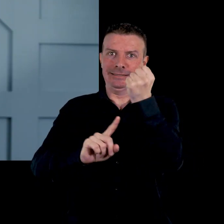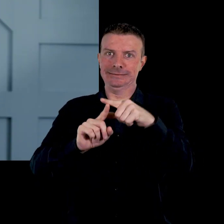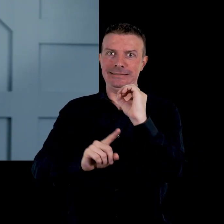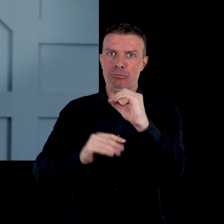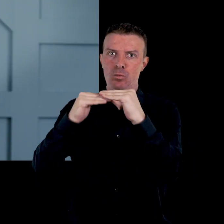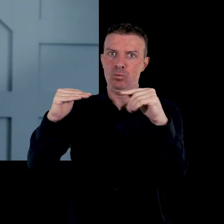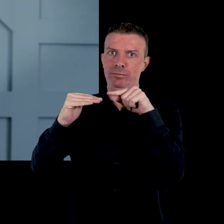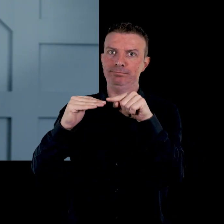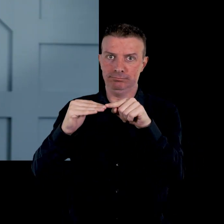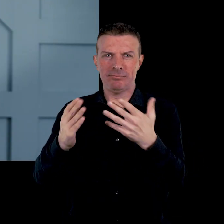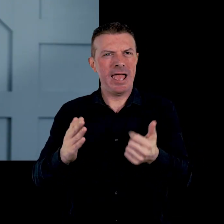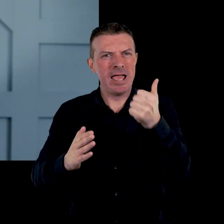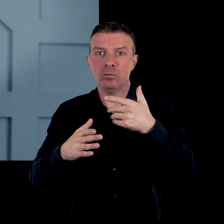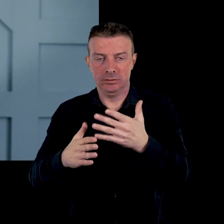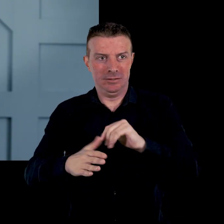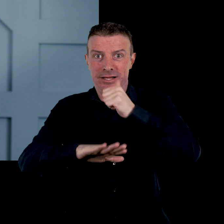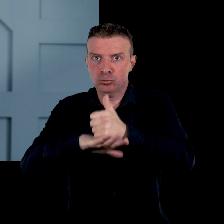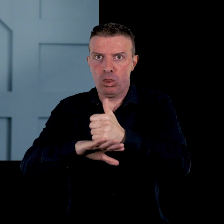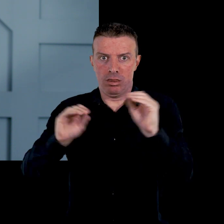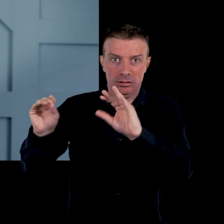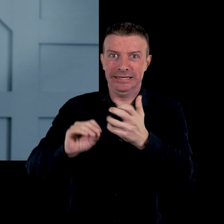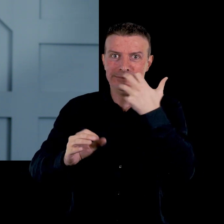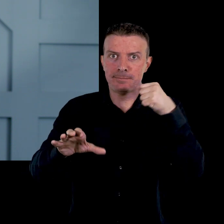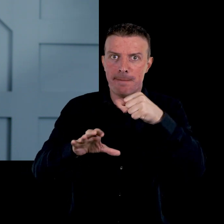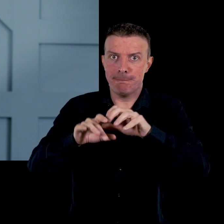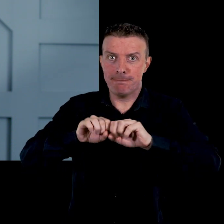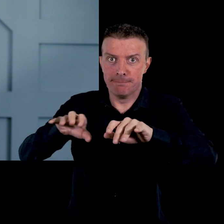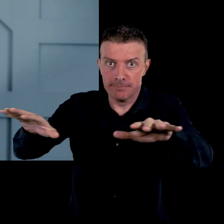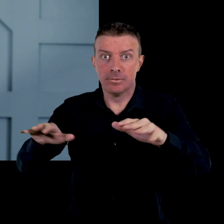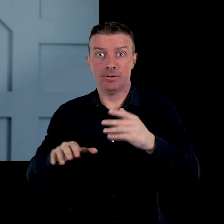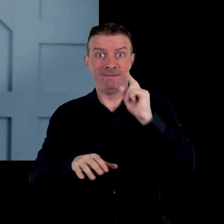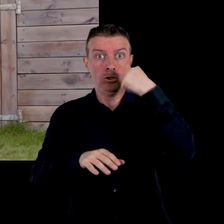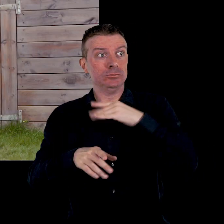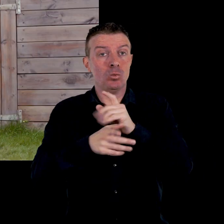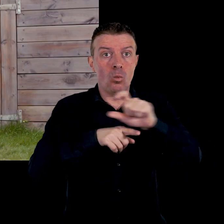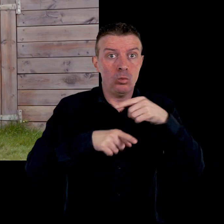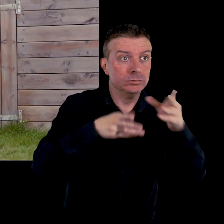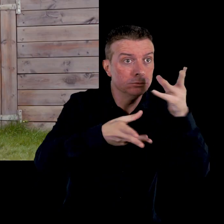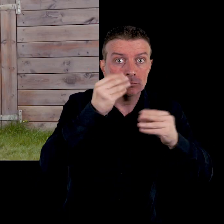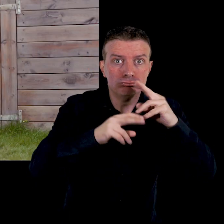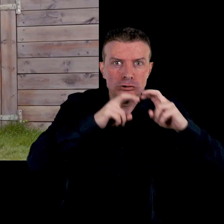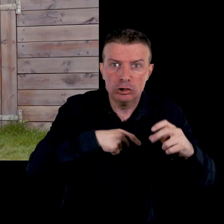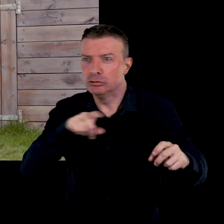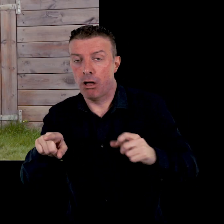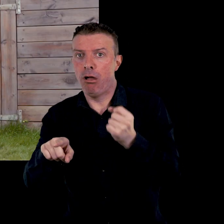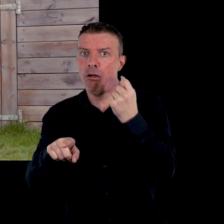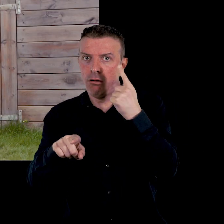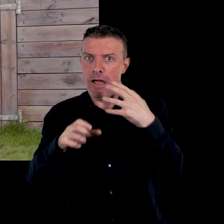to trying to get to net zero. One way of doing this would be installing air source heat pumps. When we first went on the courses